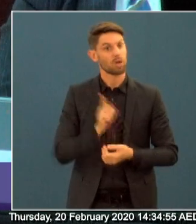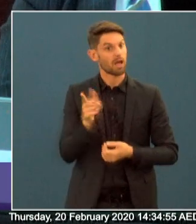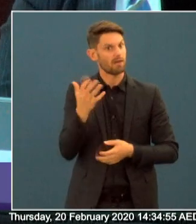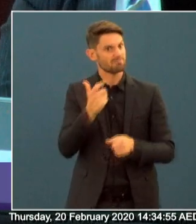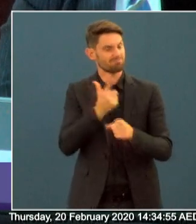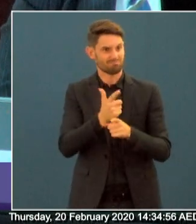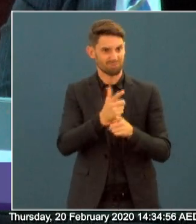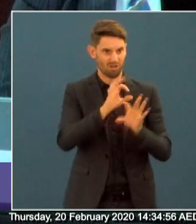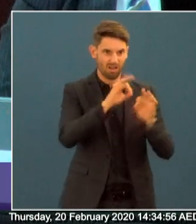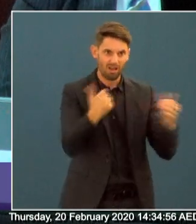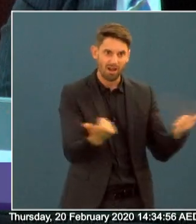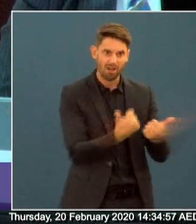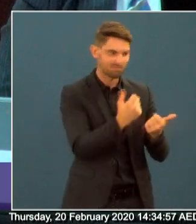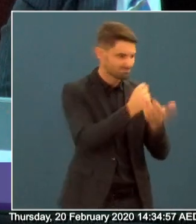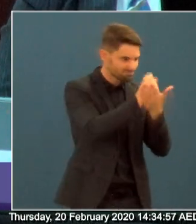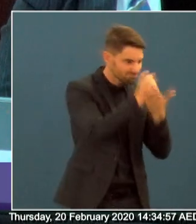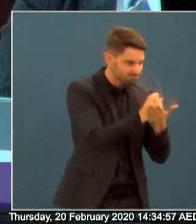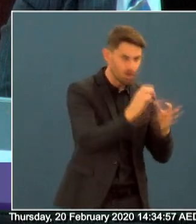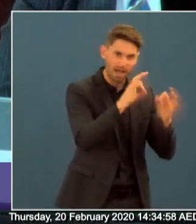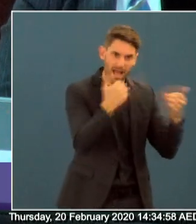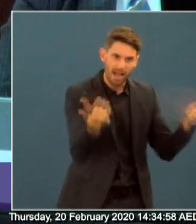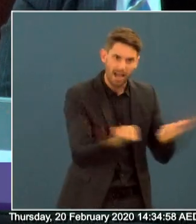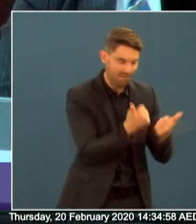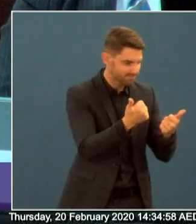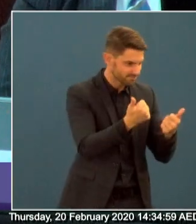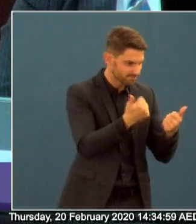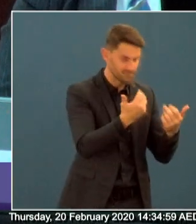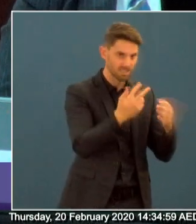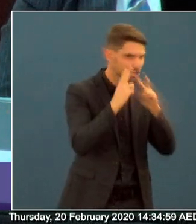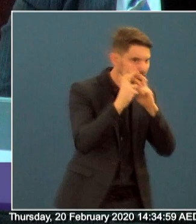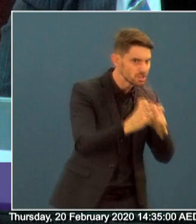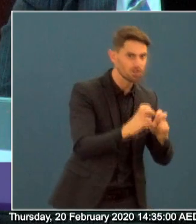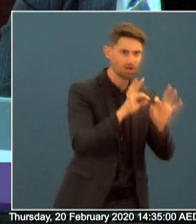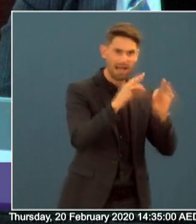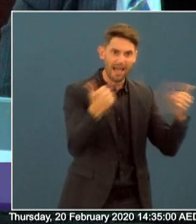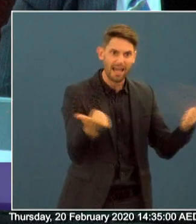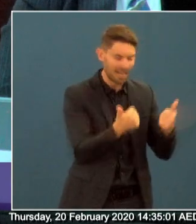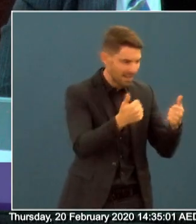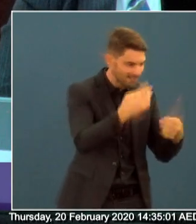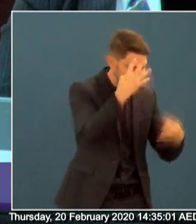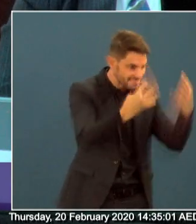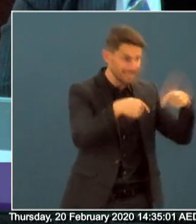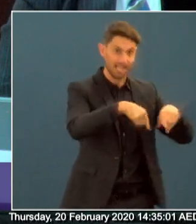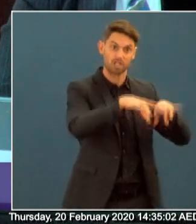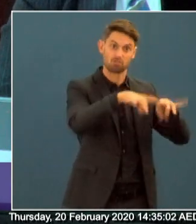or a lack of research in particular areas in Australia. So this is a key issue, is investment in research.